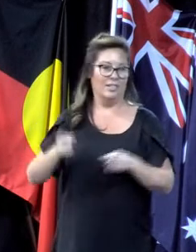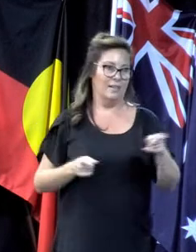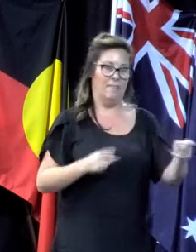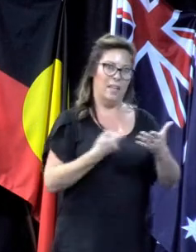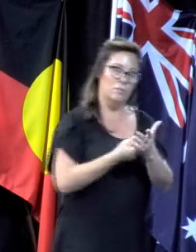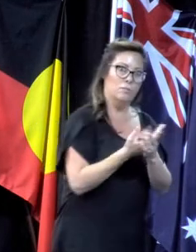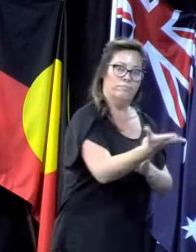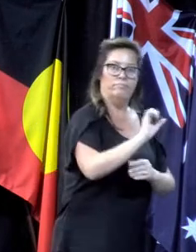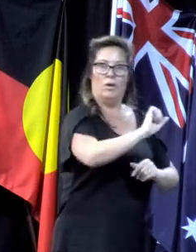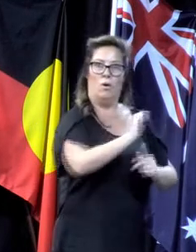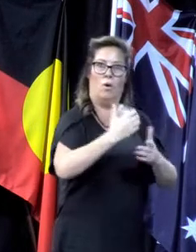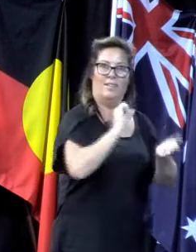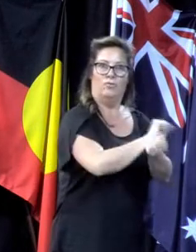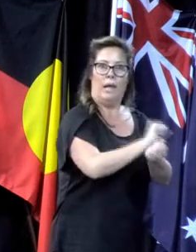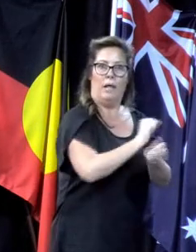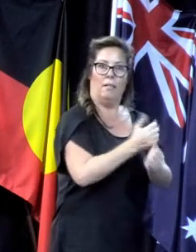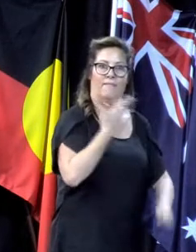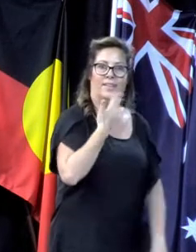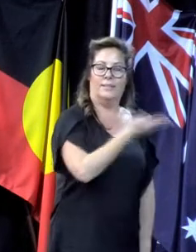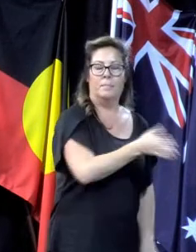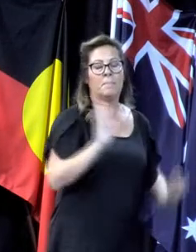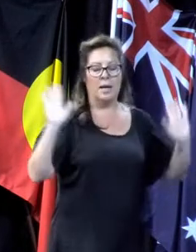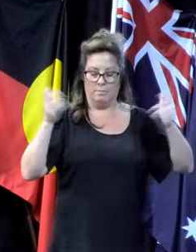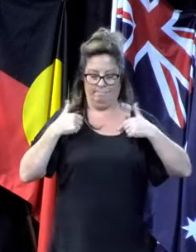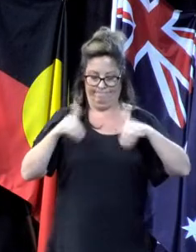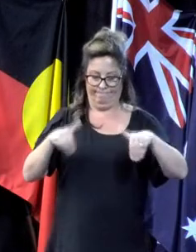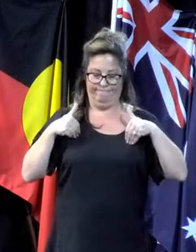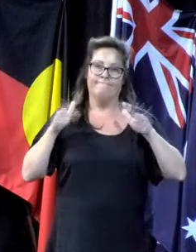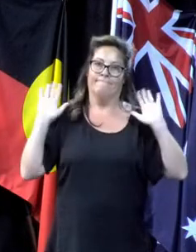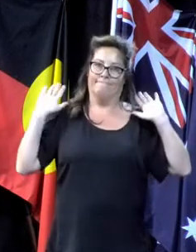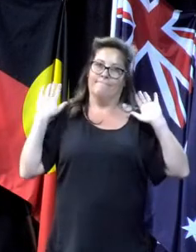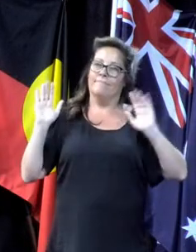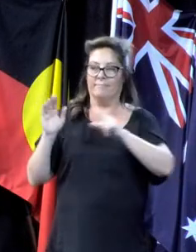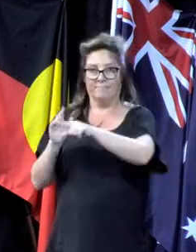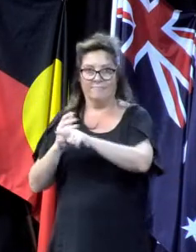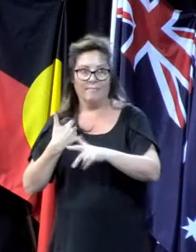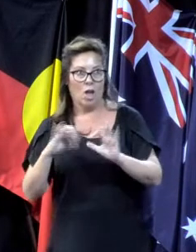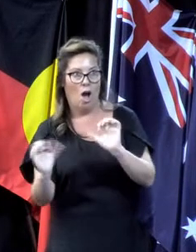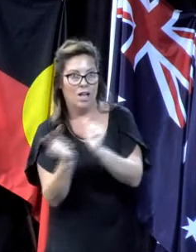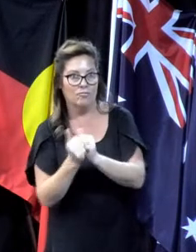My pleasure. Ms Prichard, Mr Dale, anything further on this topic before we move to the next?